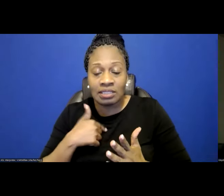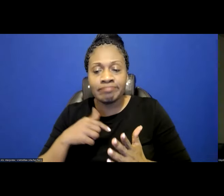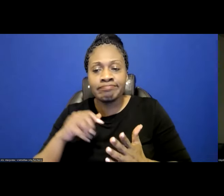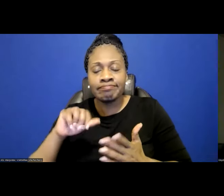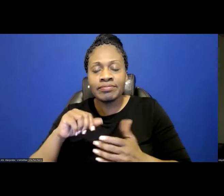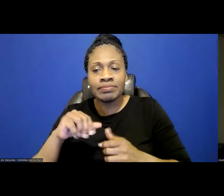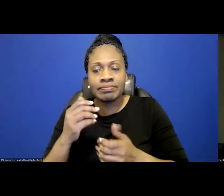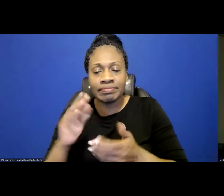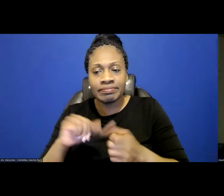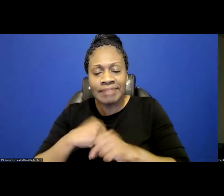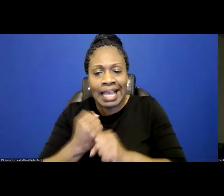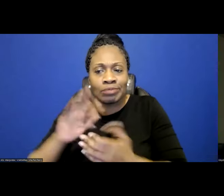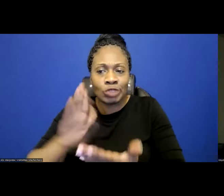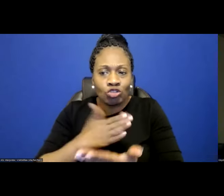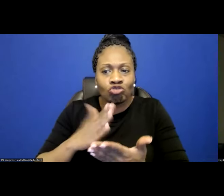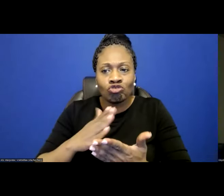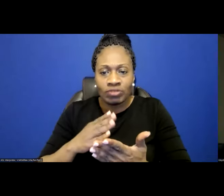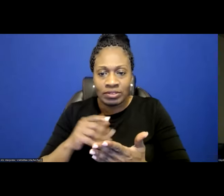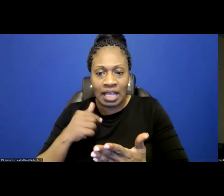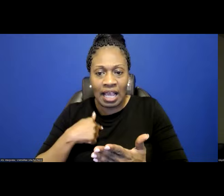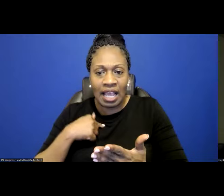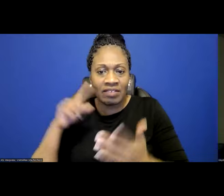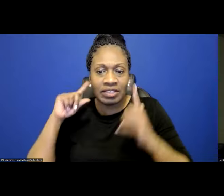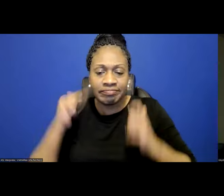I have a hearing impairment and a vision impairment.